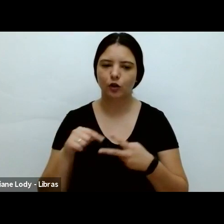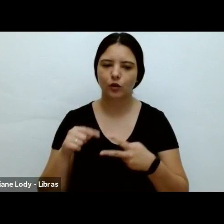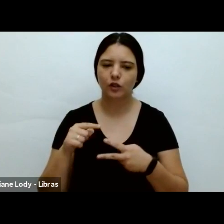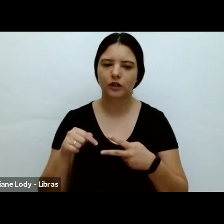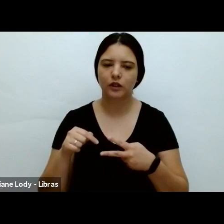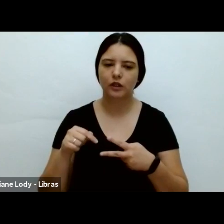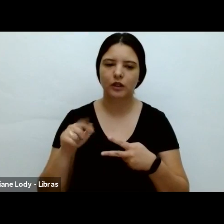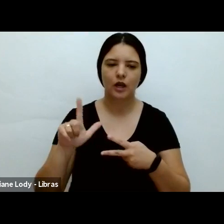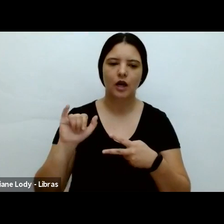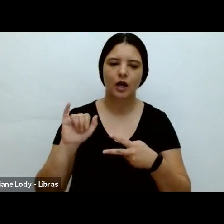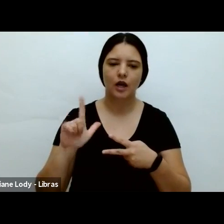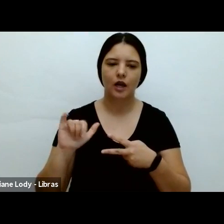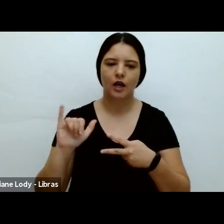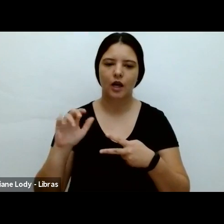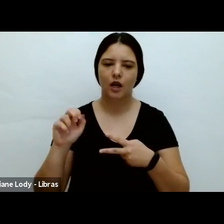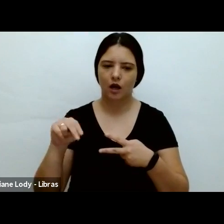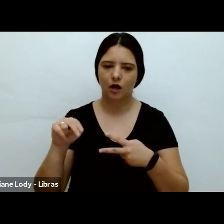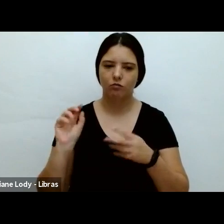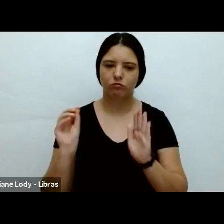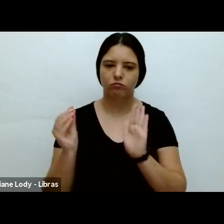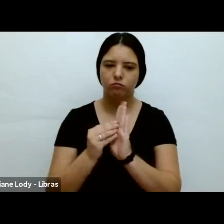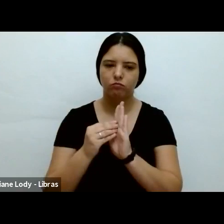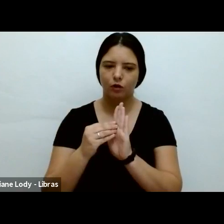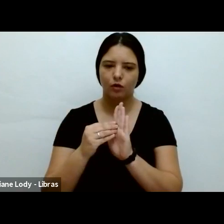Meaning, while the storage backup only.